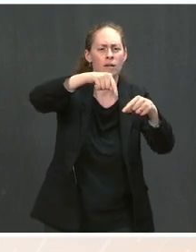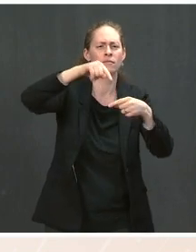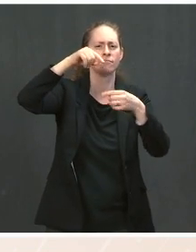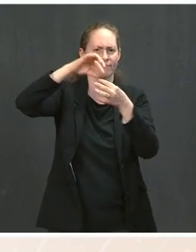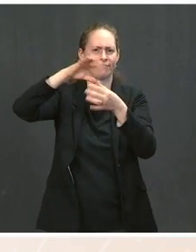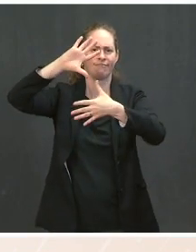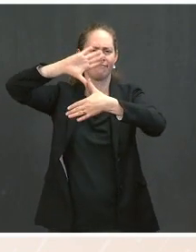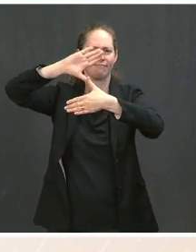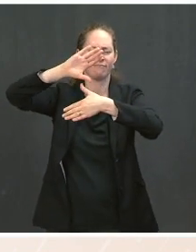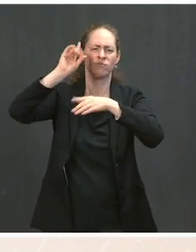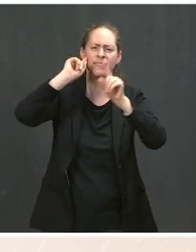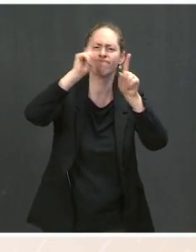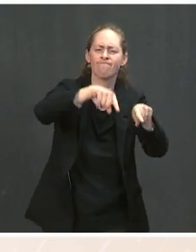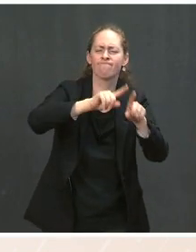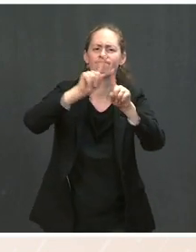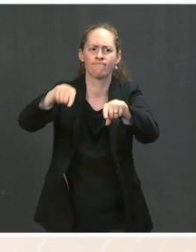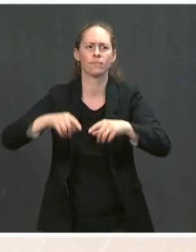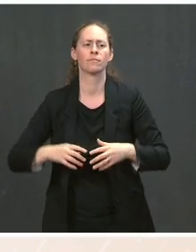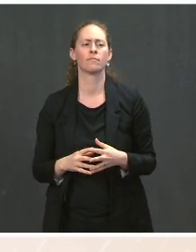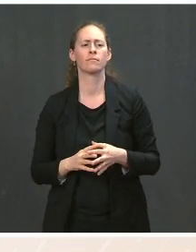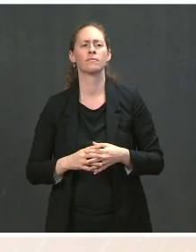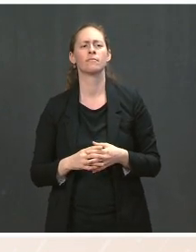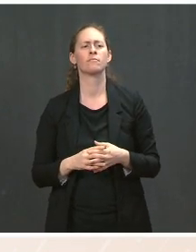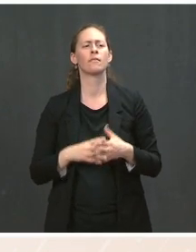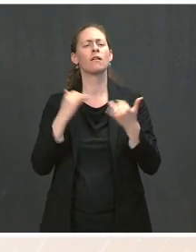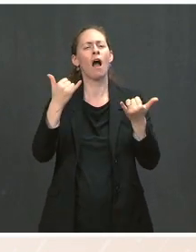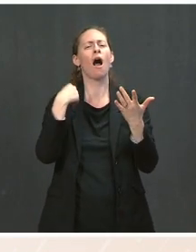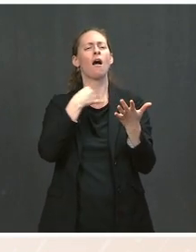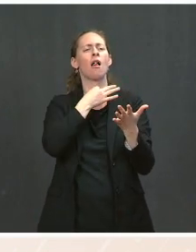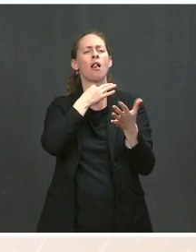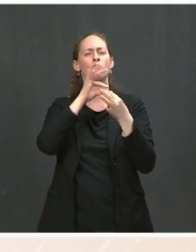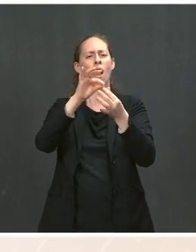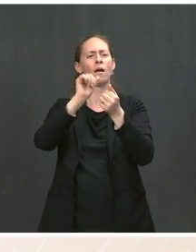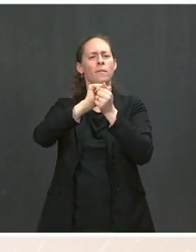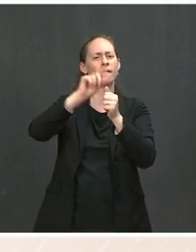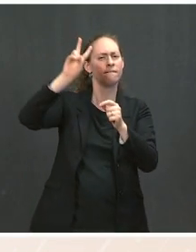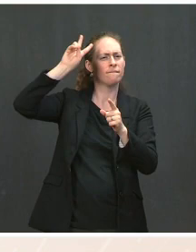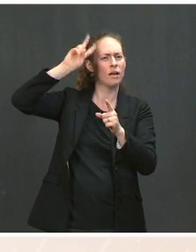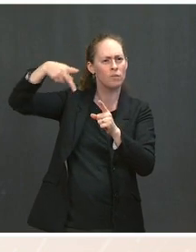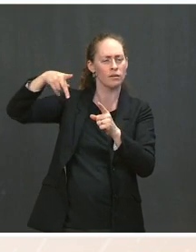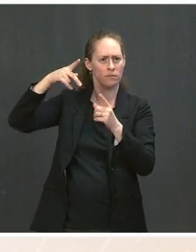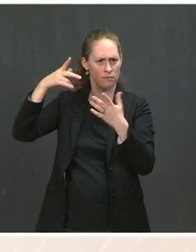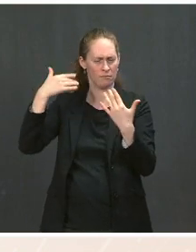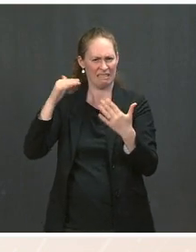more on the Vice President's role: Republicans have, over the past few days, been quite critical of the Vice President and —